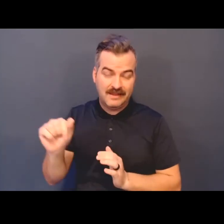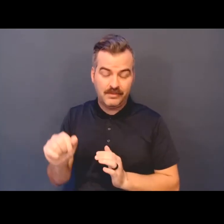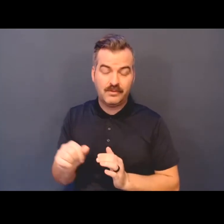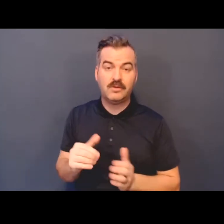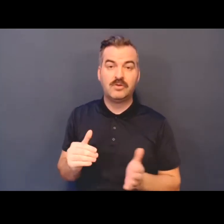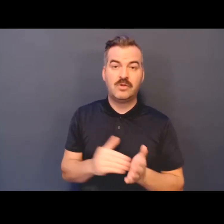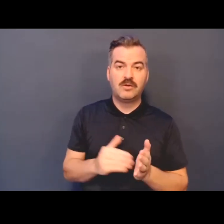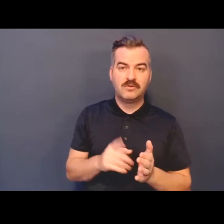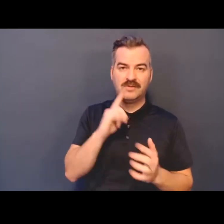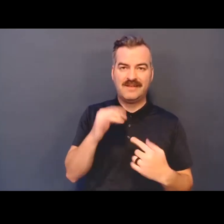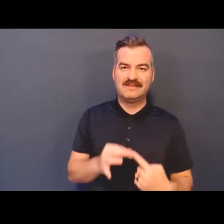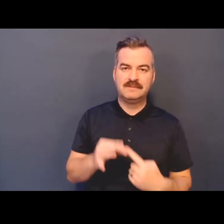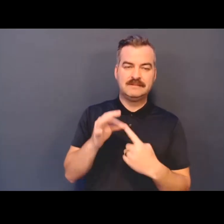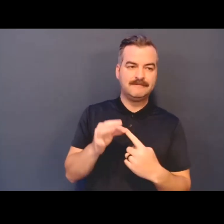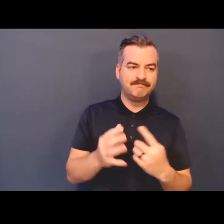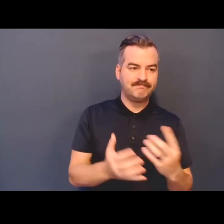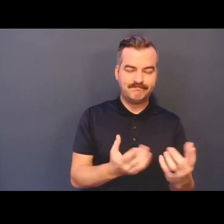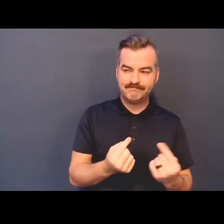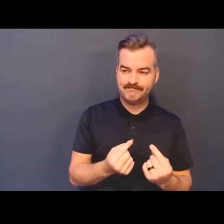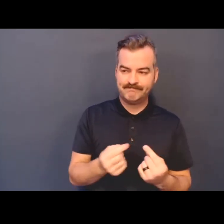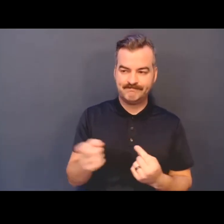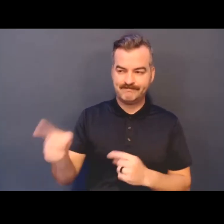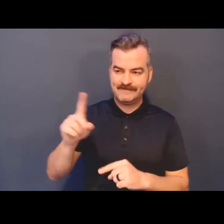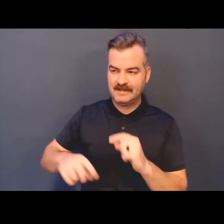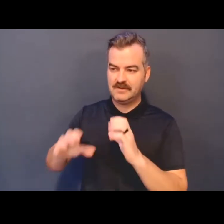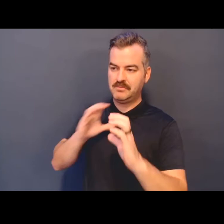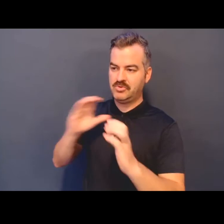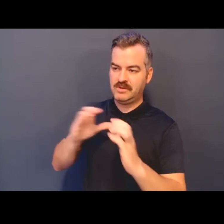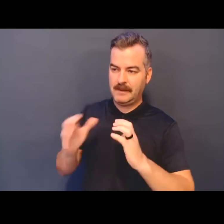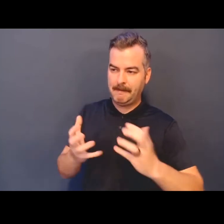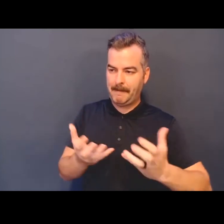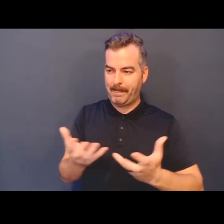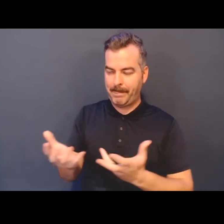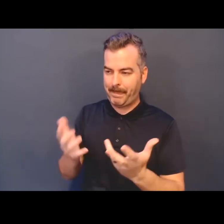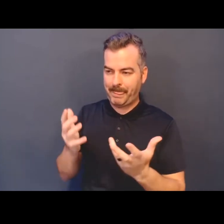with the unique case where the patient lacks the communicative capabilities to self advocate.